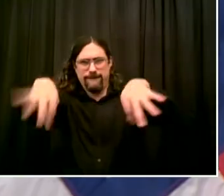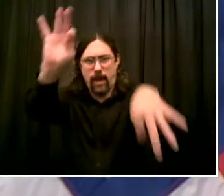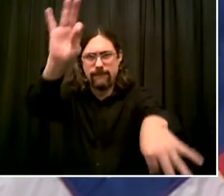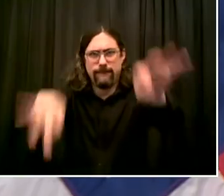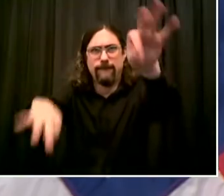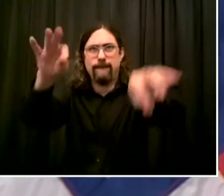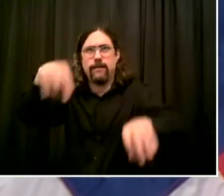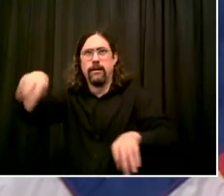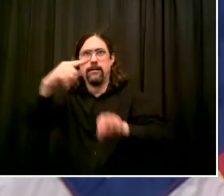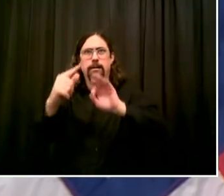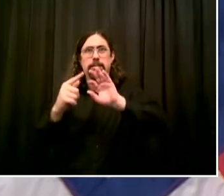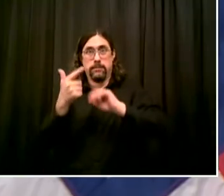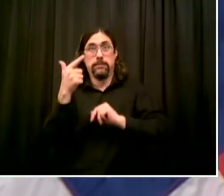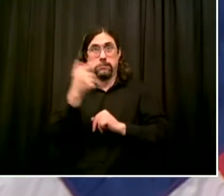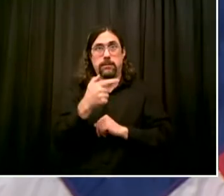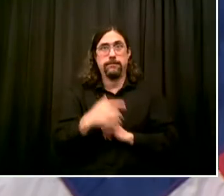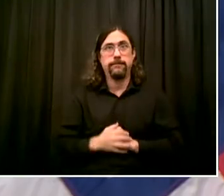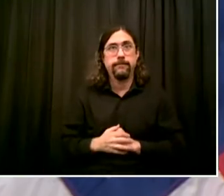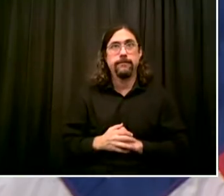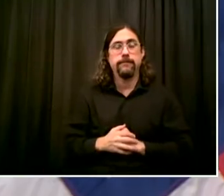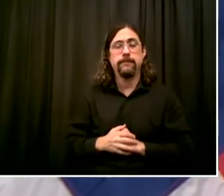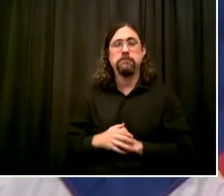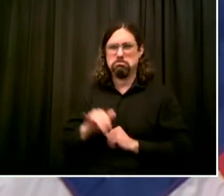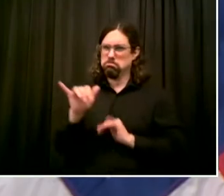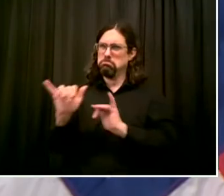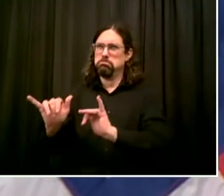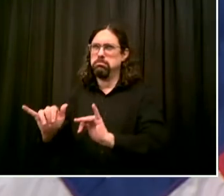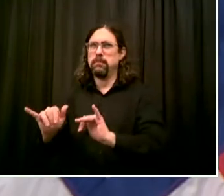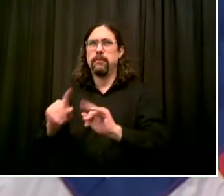TO CONTINUE BUT IT HAS TO BE DONE IN A WAY THAT ALSO BUILDS